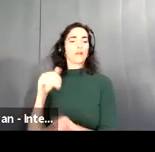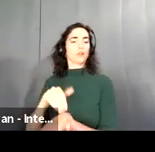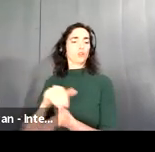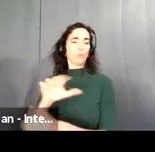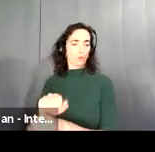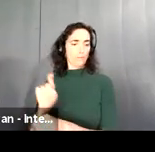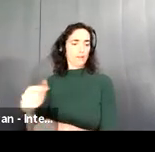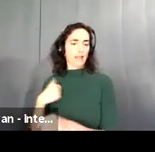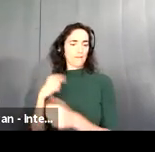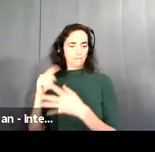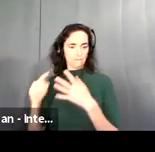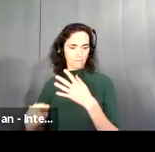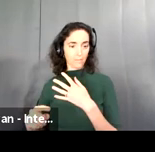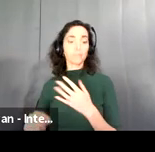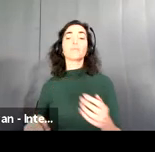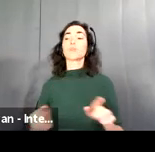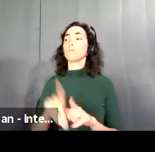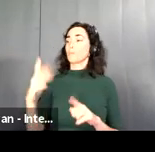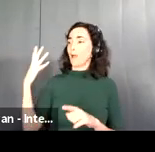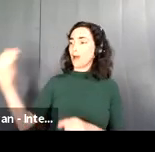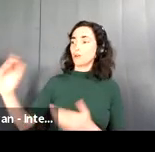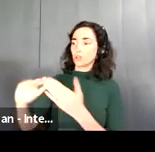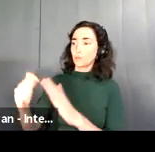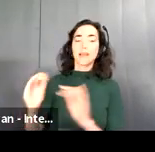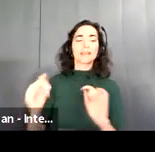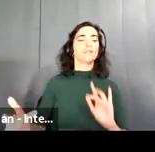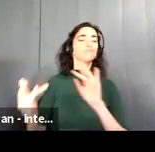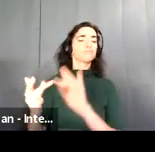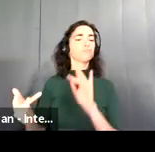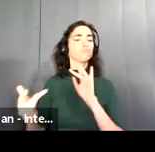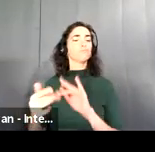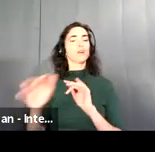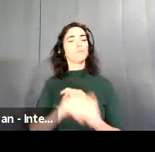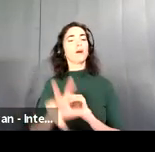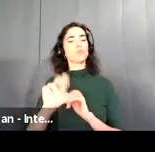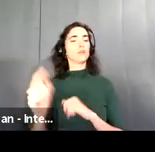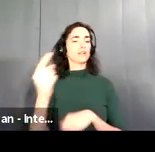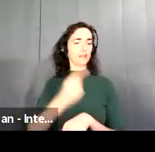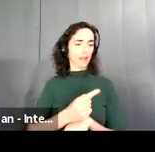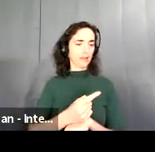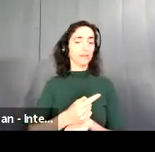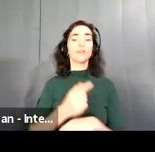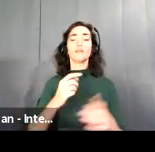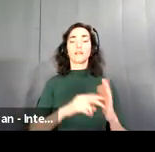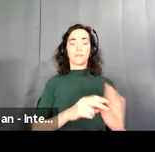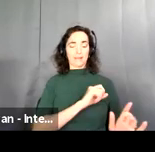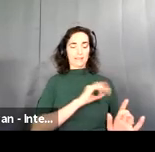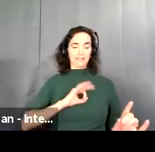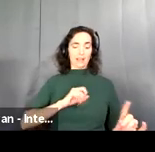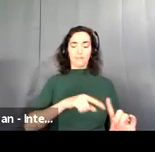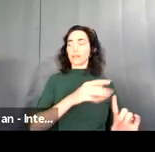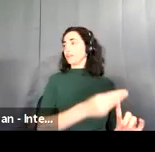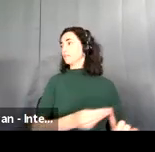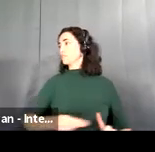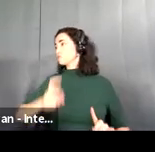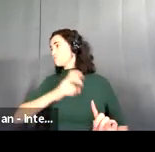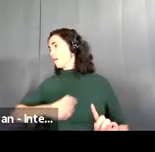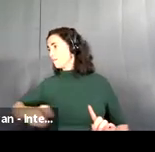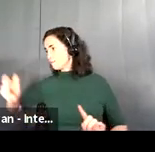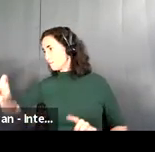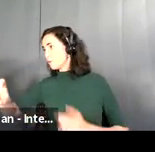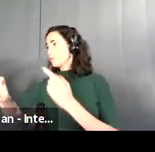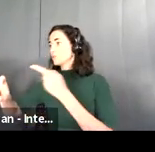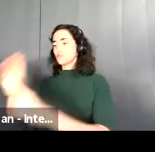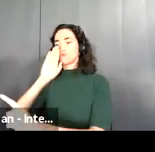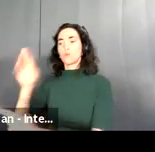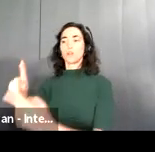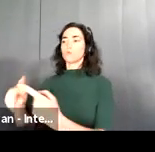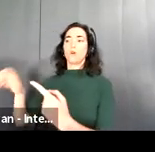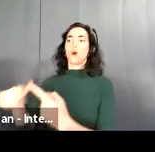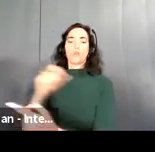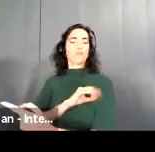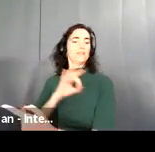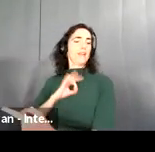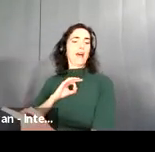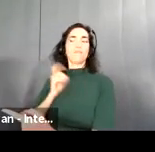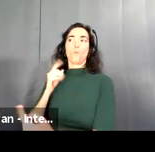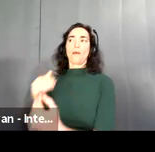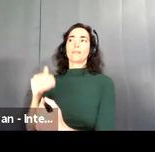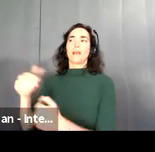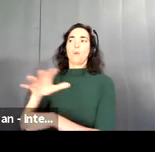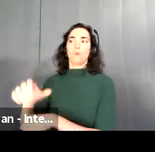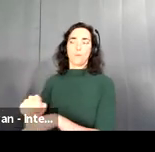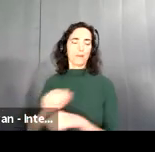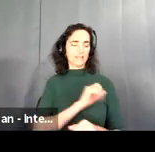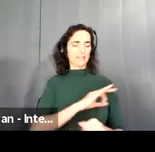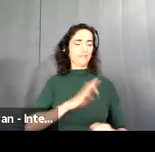And they're also able to follow individuals in the community for up to 30 days, so we can do a warm handoff from the staff here at the facility, and to the staff, whatever the next step is whatever that appointment is.